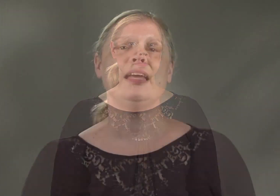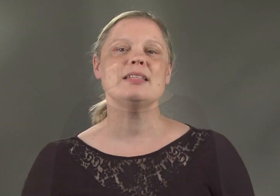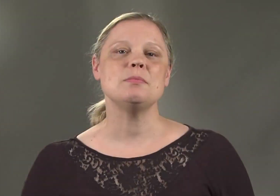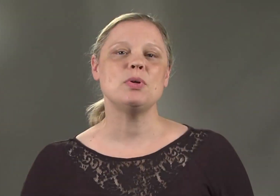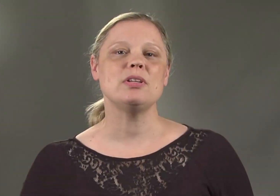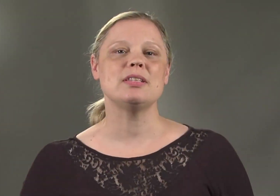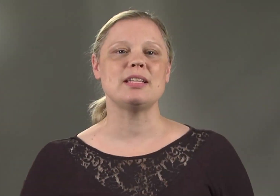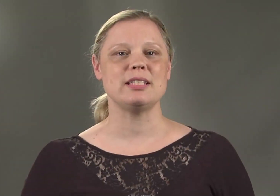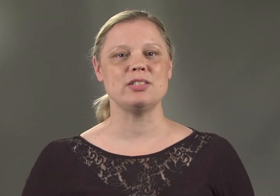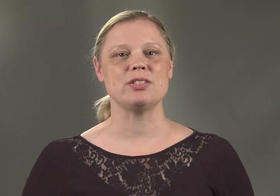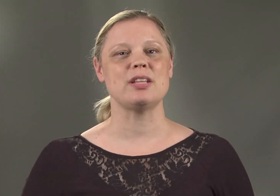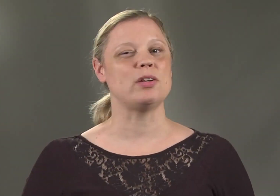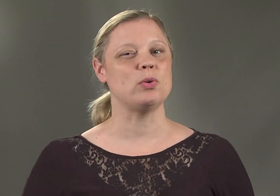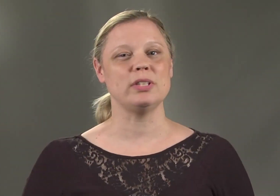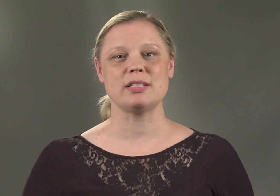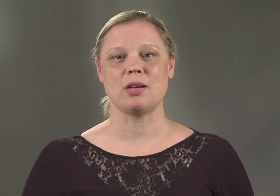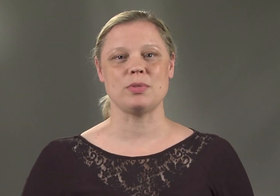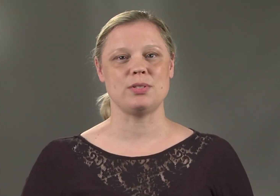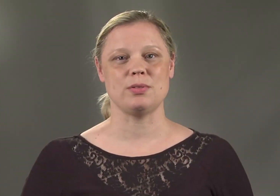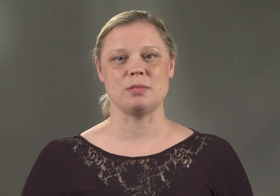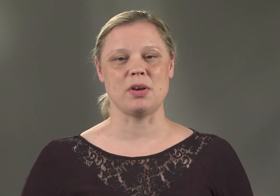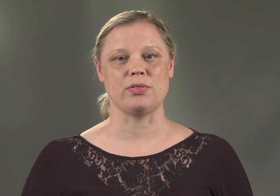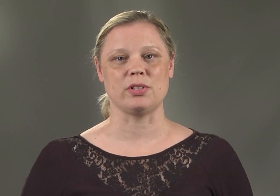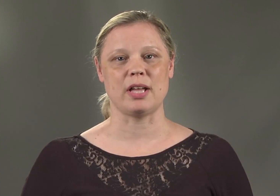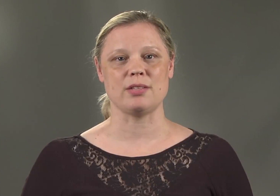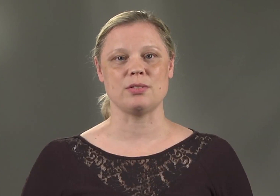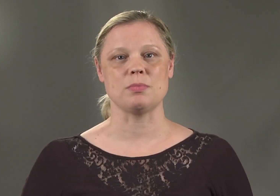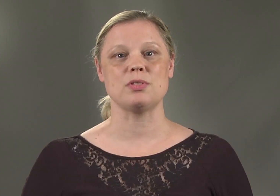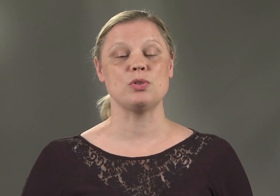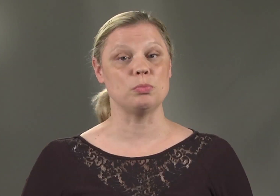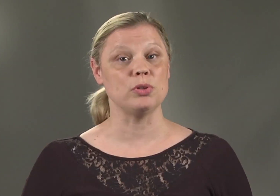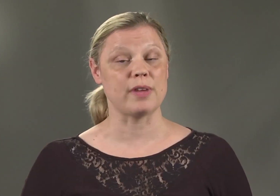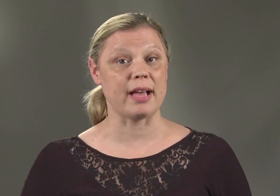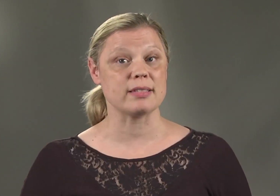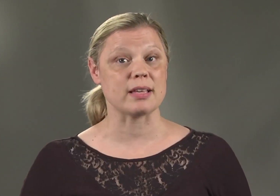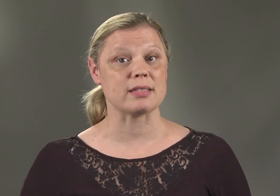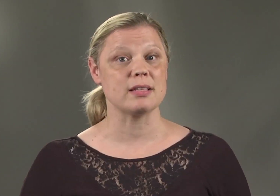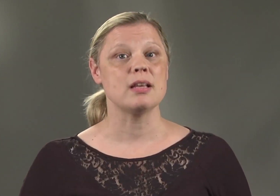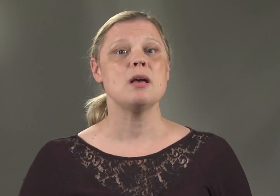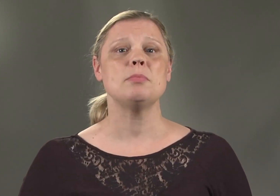It is important that teachers not only talk with students about their classrooms to improve access,